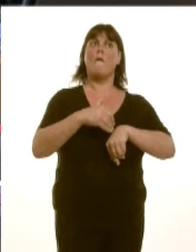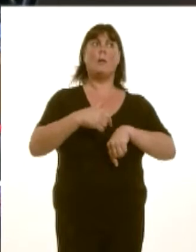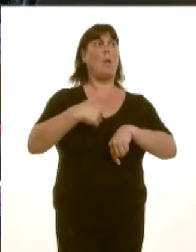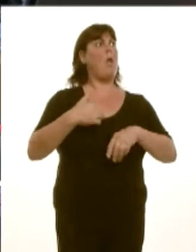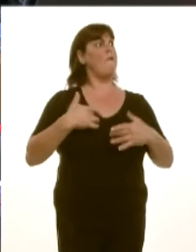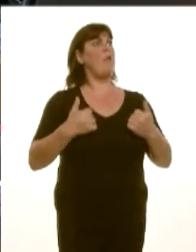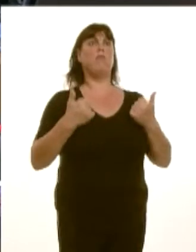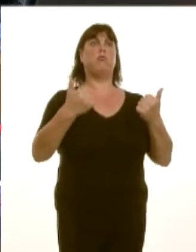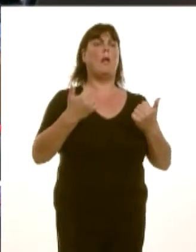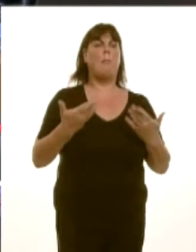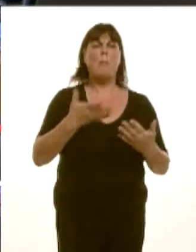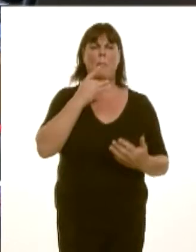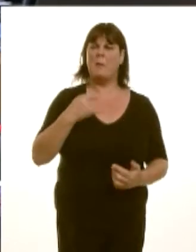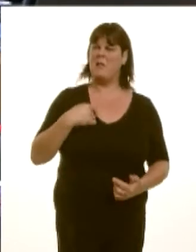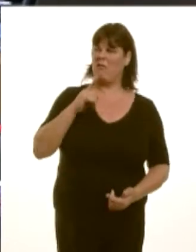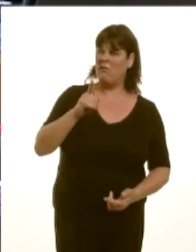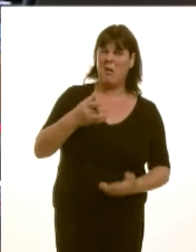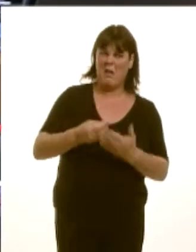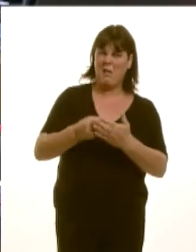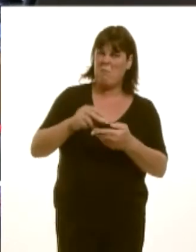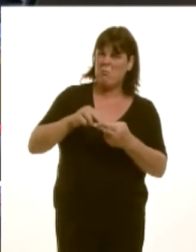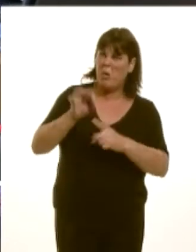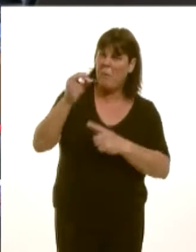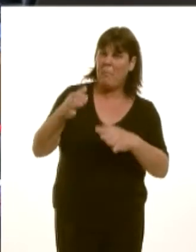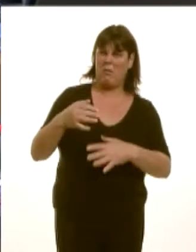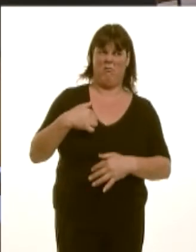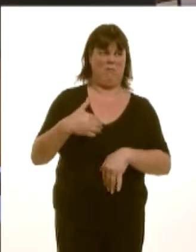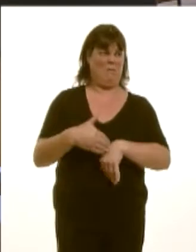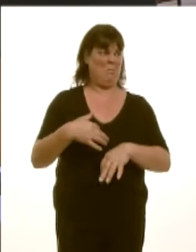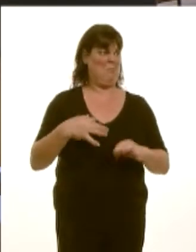People do not think that at the moment, and I am proud that my party has made those pledges